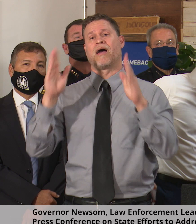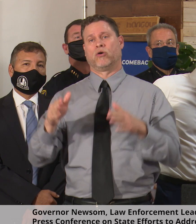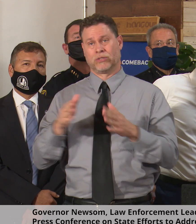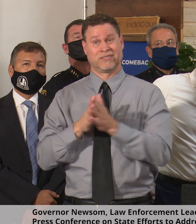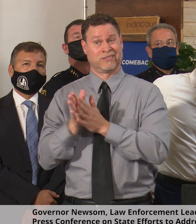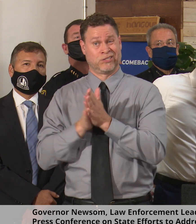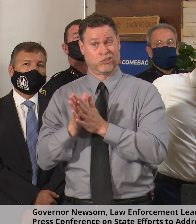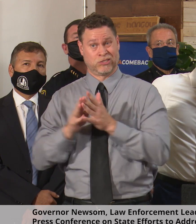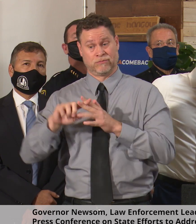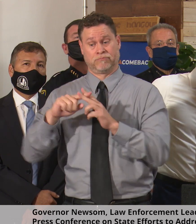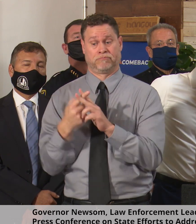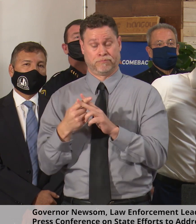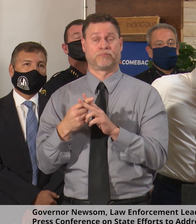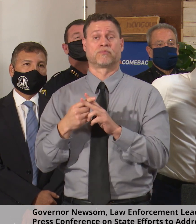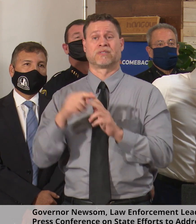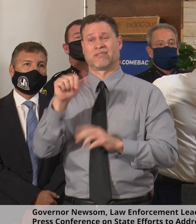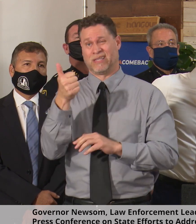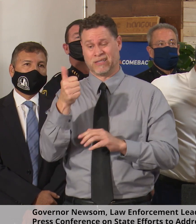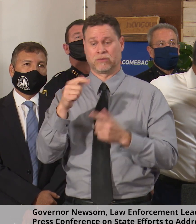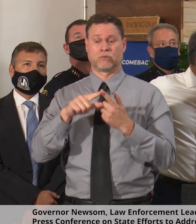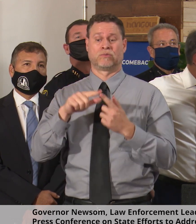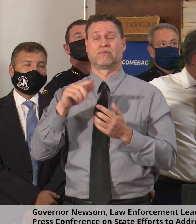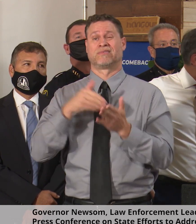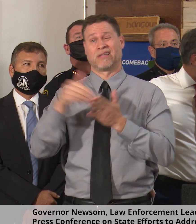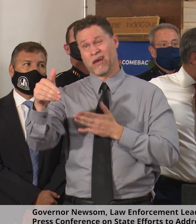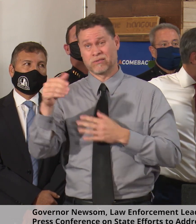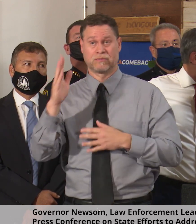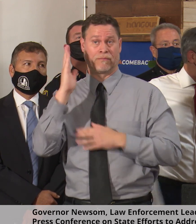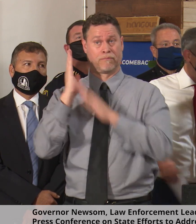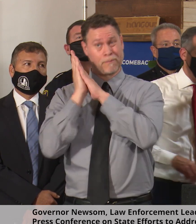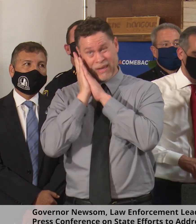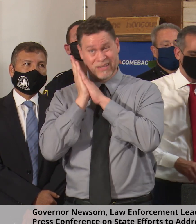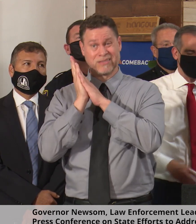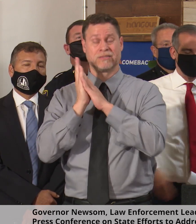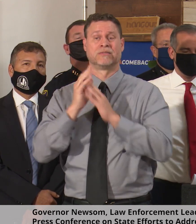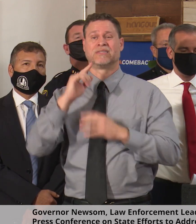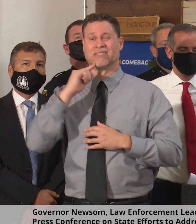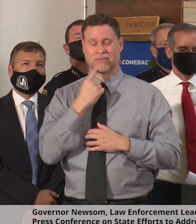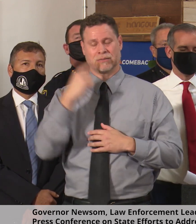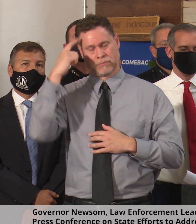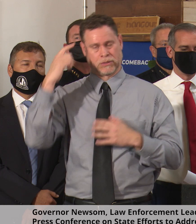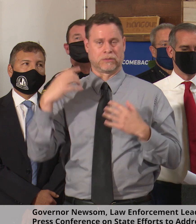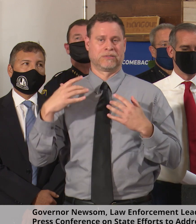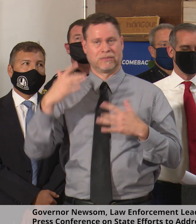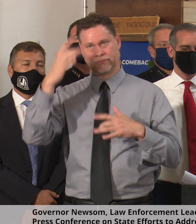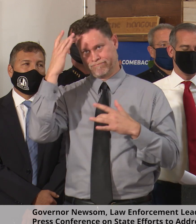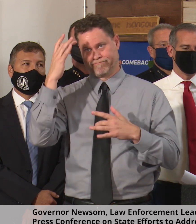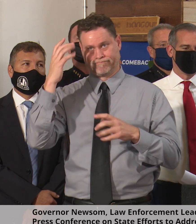create tens of thousands of beds for people with serious mental illness and so I commend governor